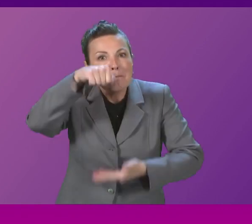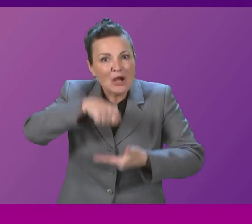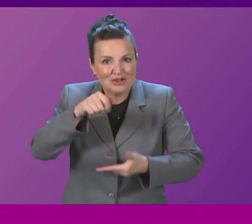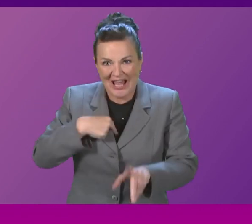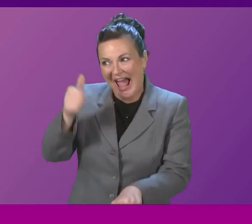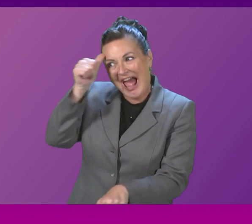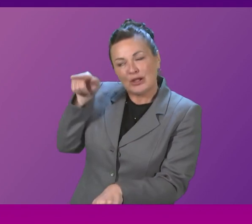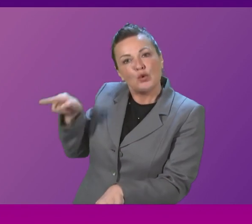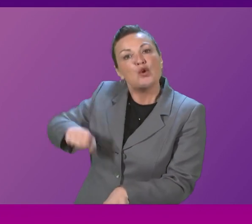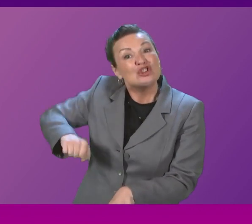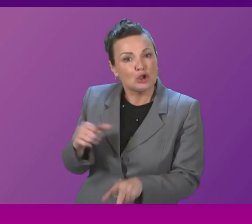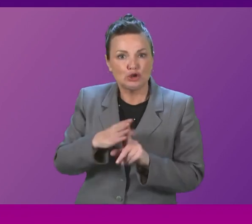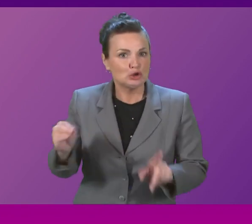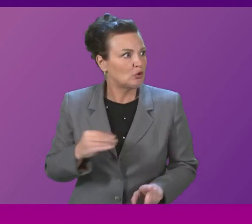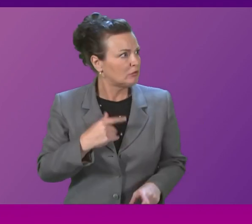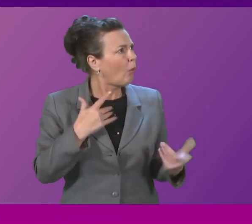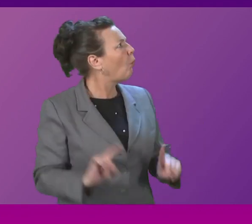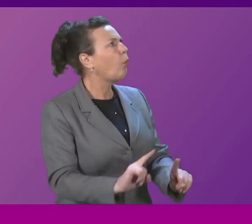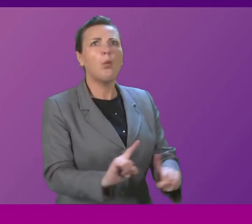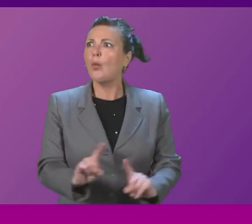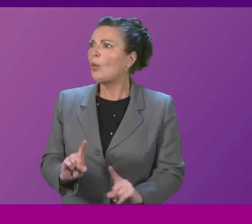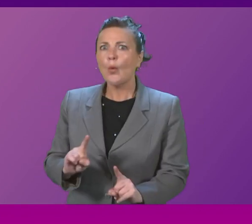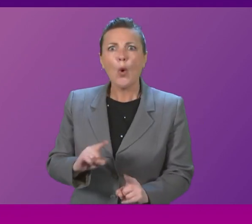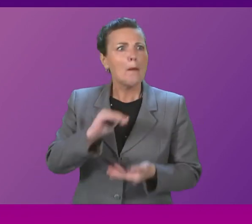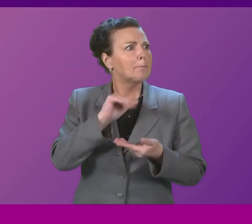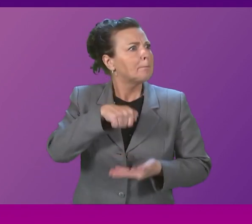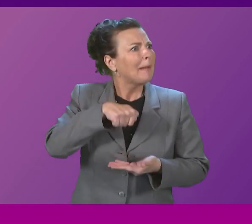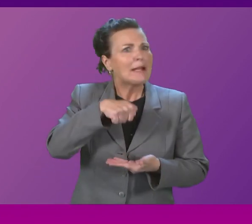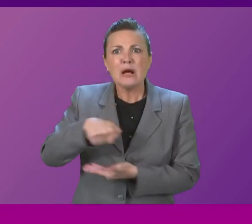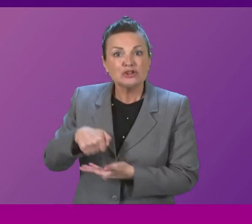now like to pretend never happened—is exacerbating that impact.